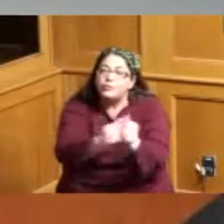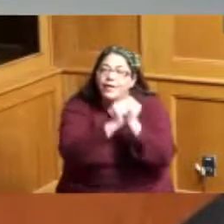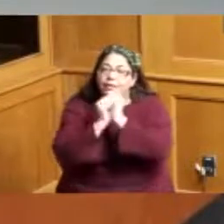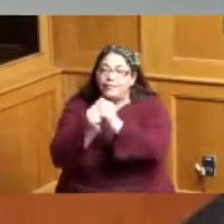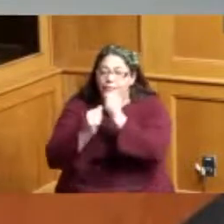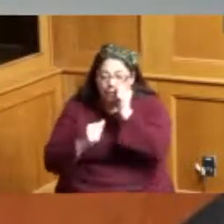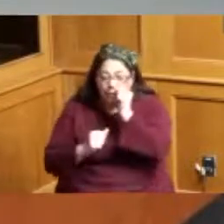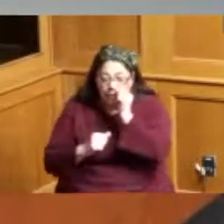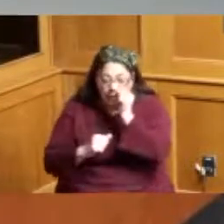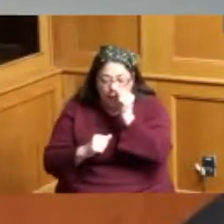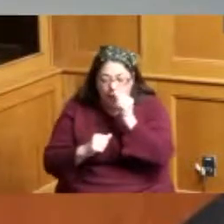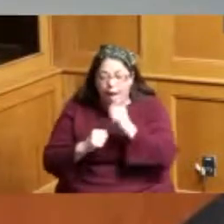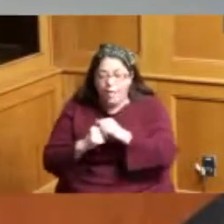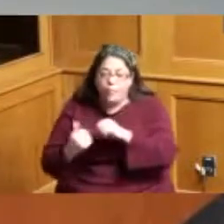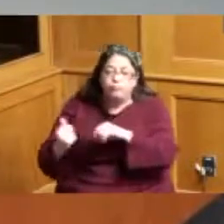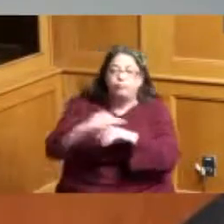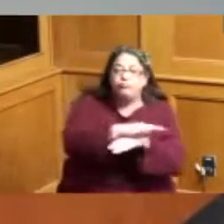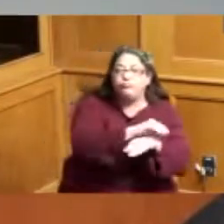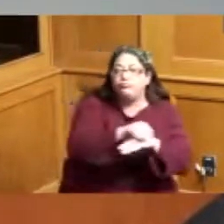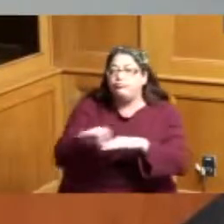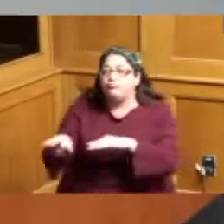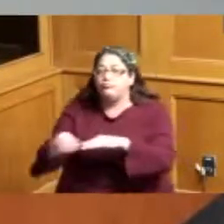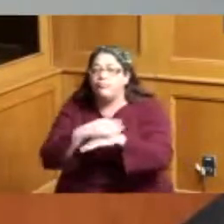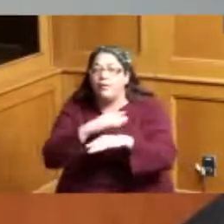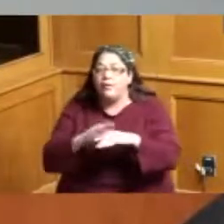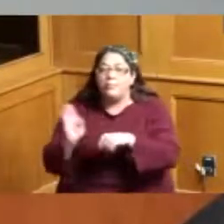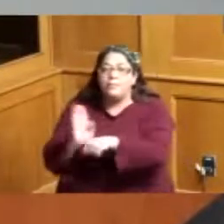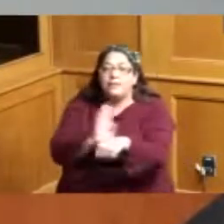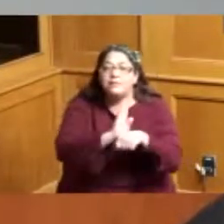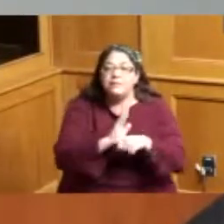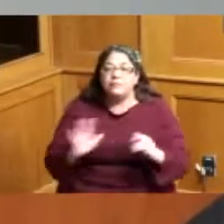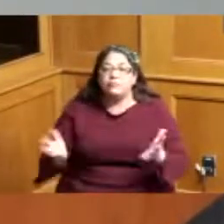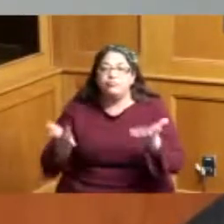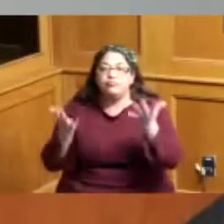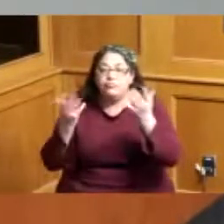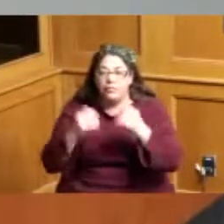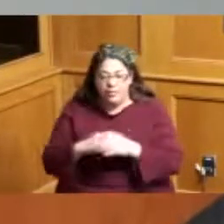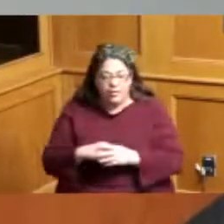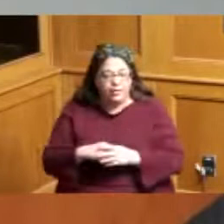from one plays off the energy of the other and so I'm simply asking questions about something